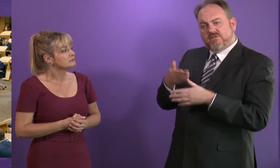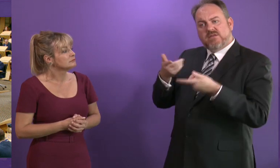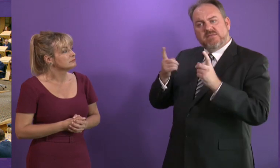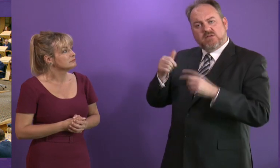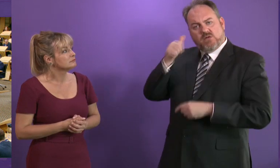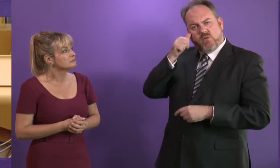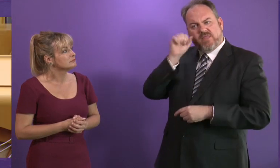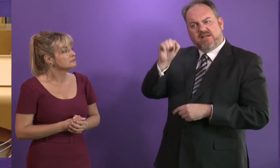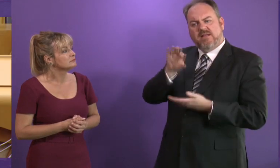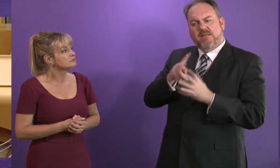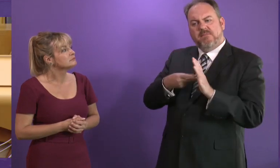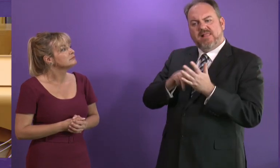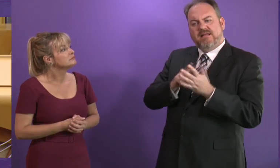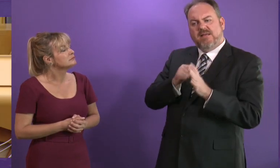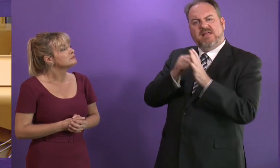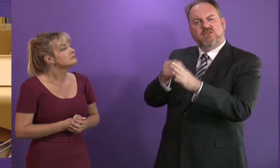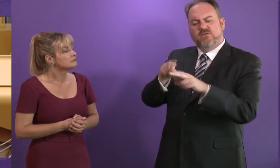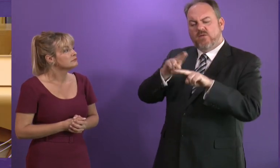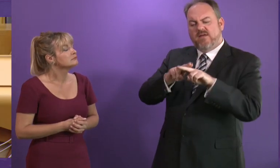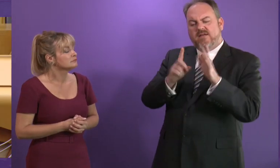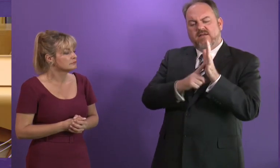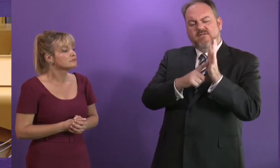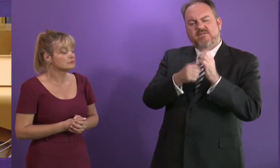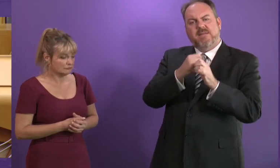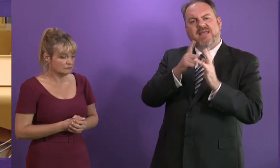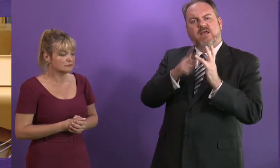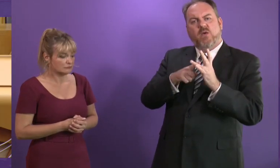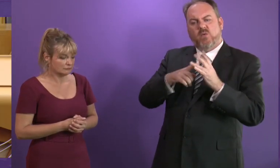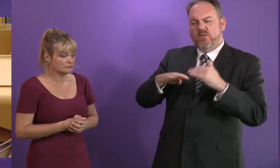at Loch Lomond and the Trossachs national park has been withdrawn. On that basis, will